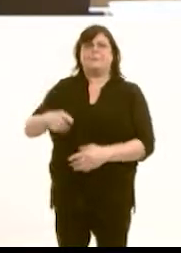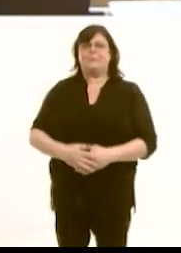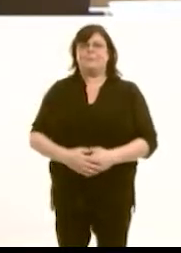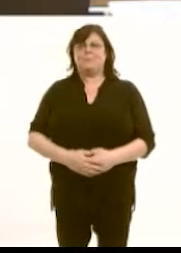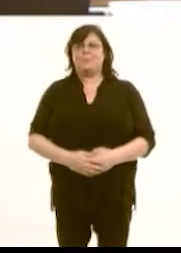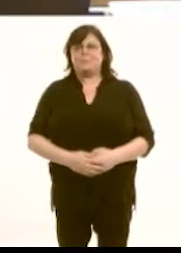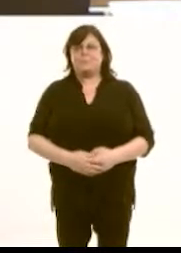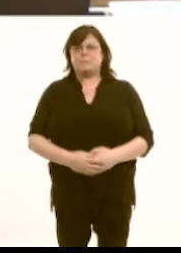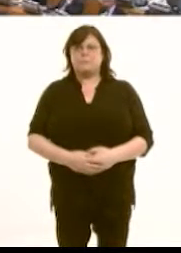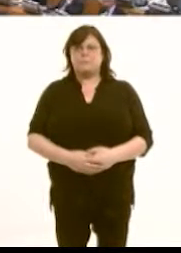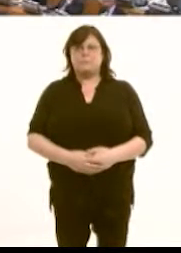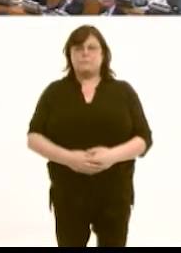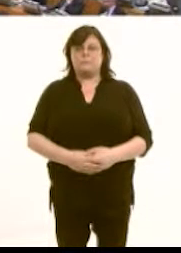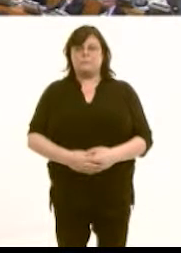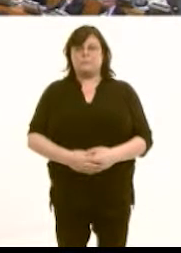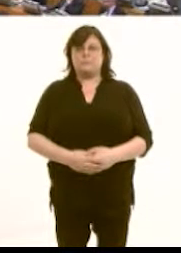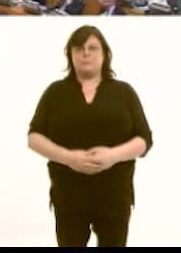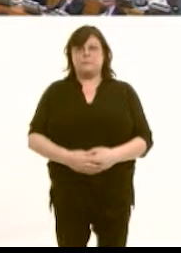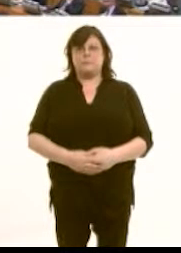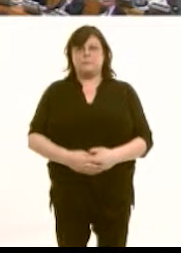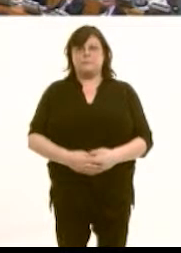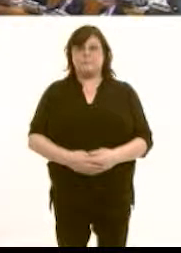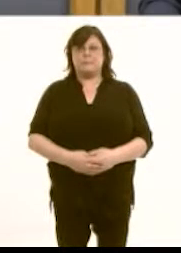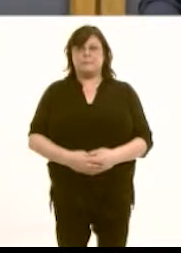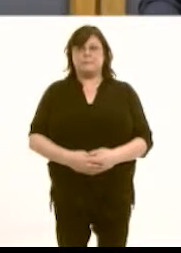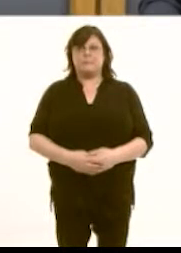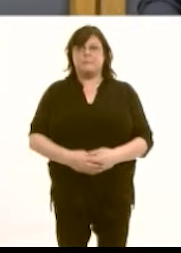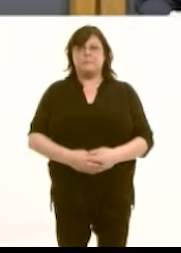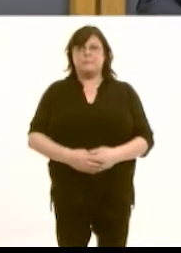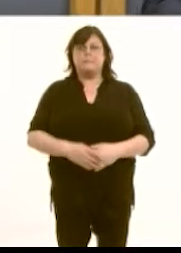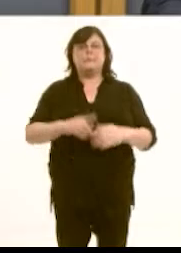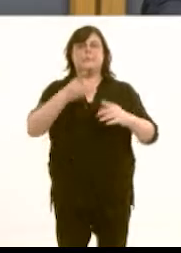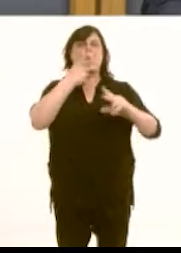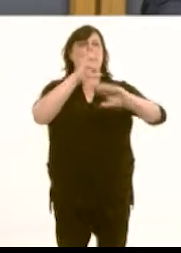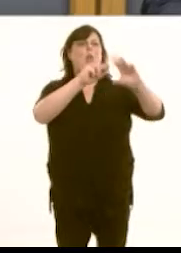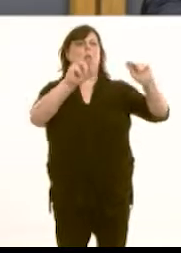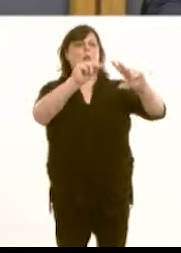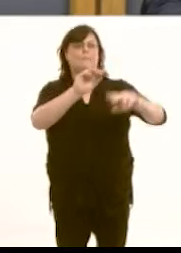Y Llywydd / The Presiding Officer: You obviously enjoyed that.